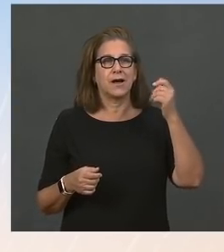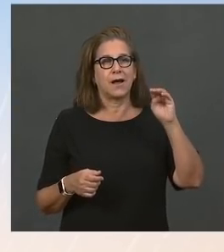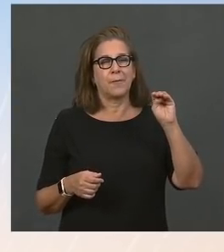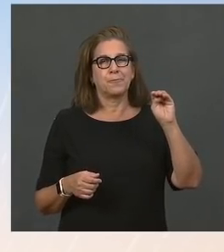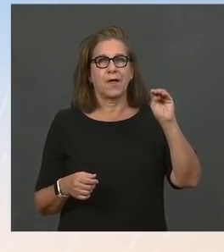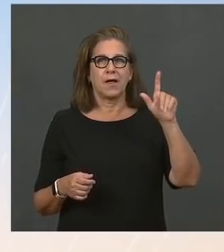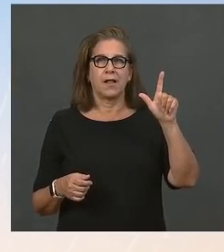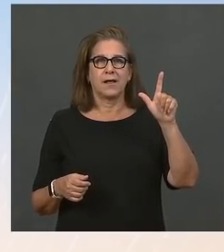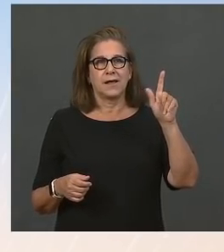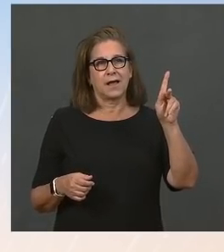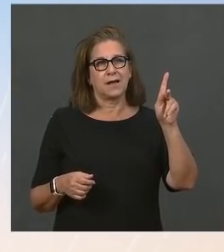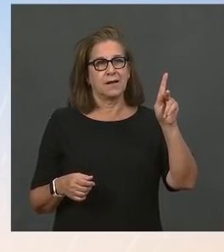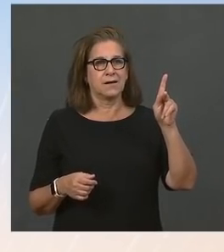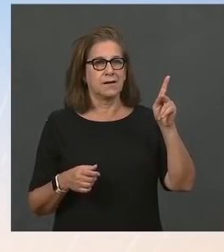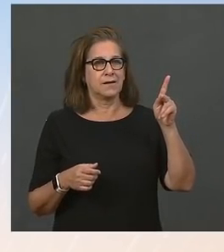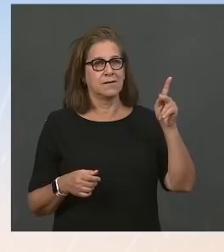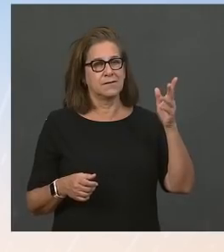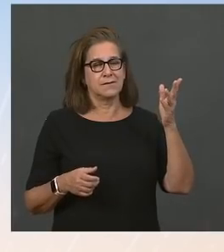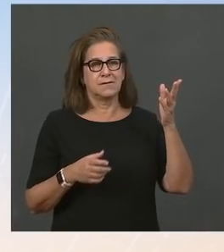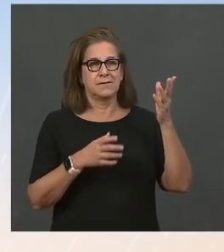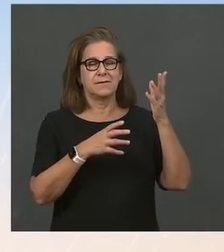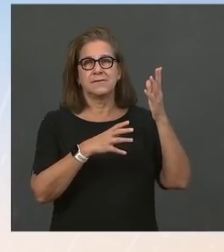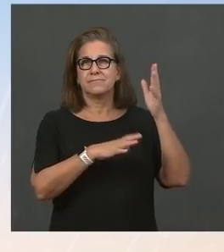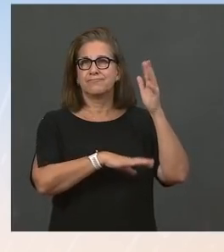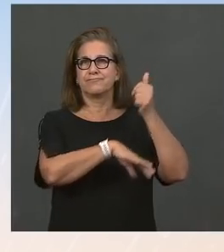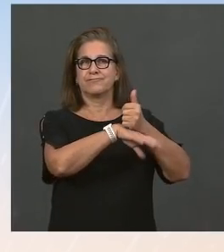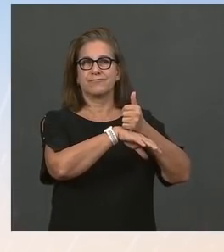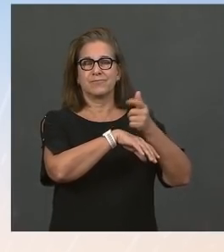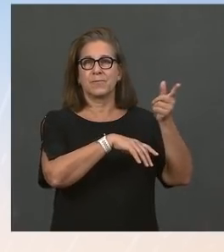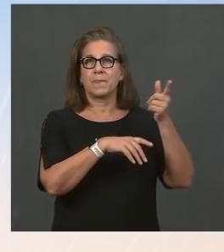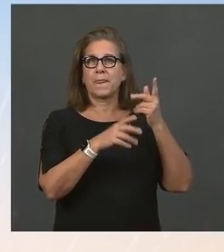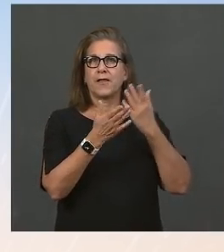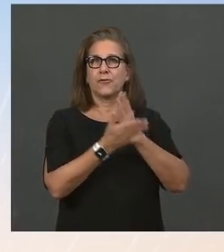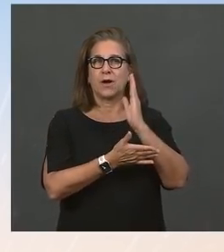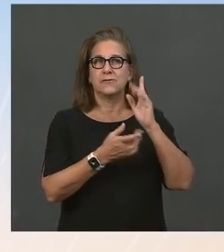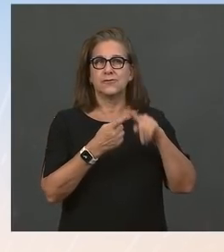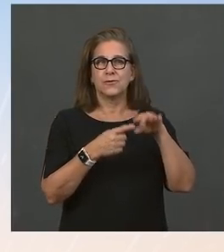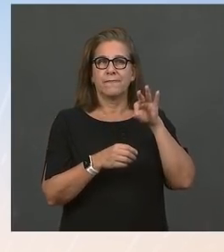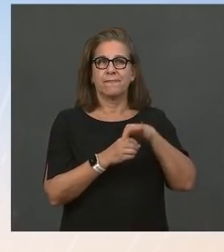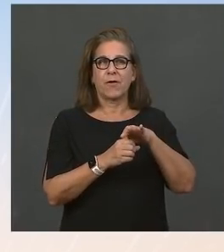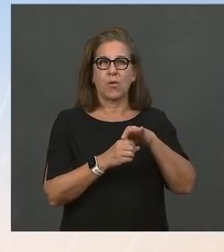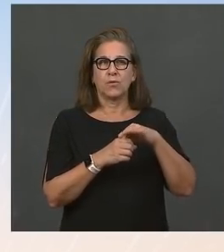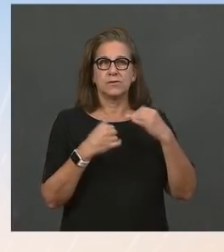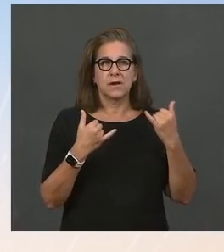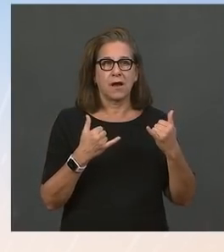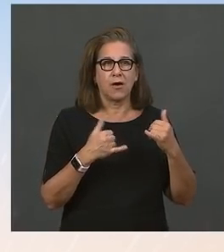are under unrelenting assault from Republican governors, attorneys general, secretaries of state, state legislators, and legislators.